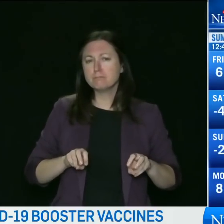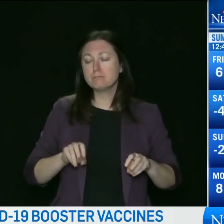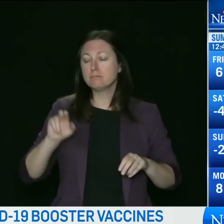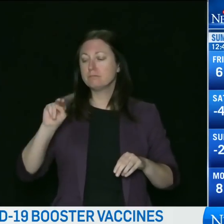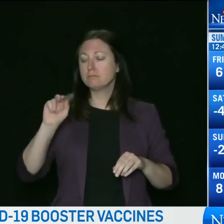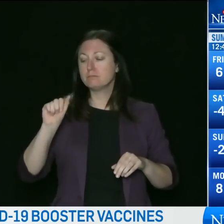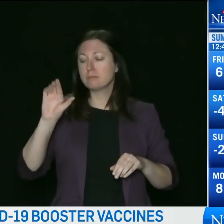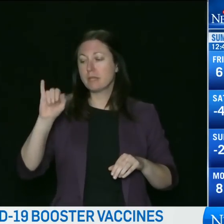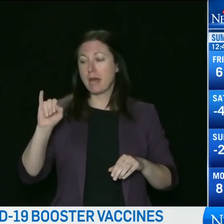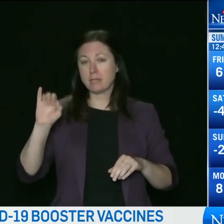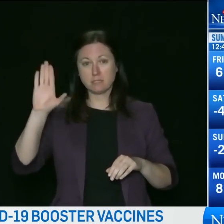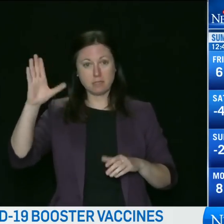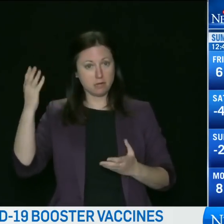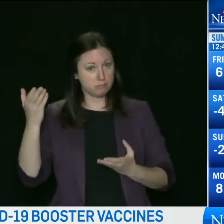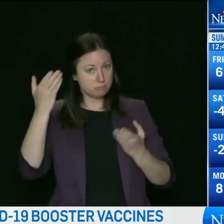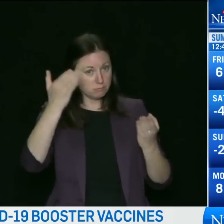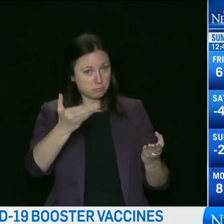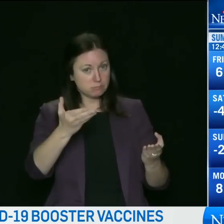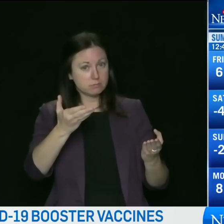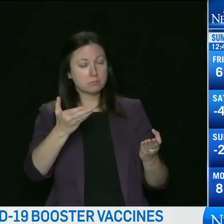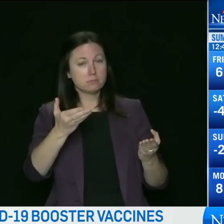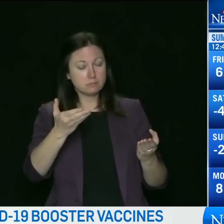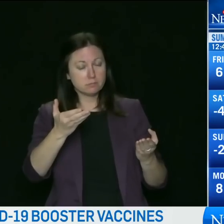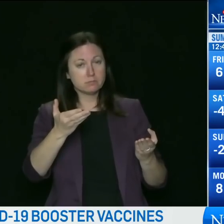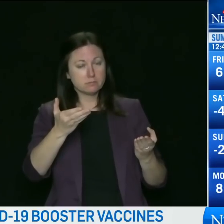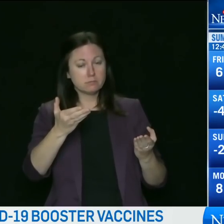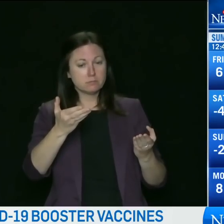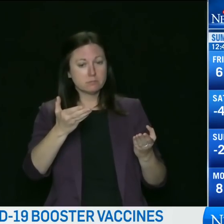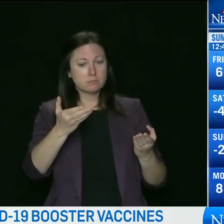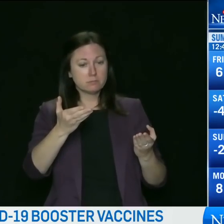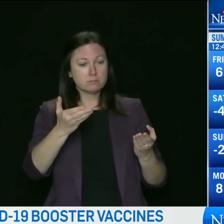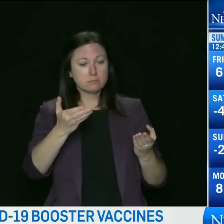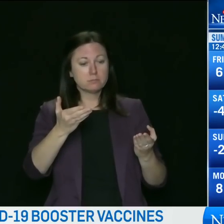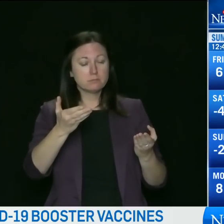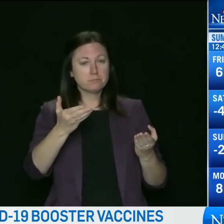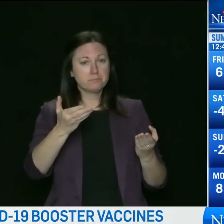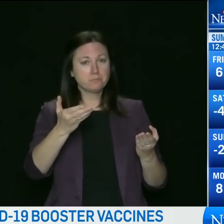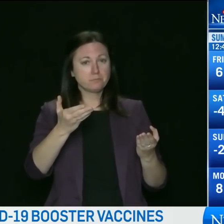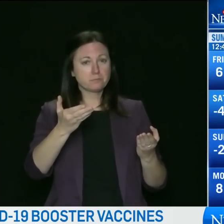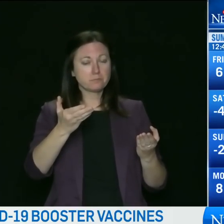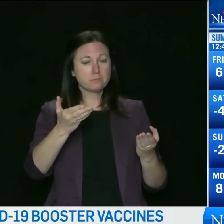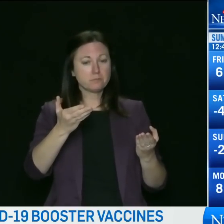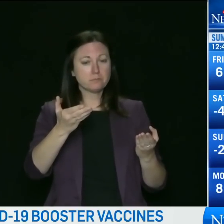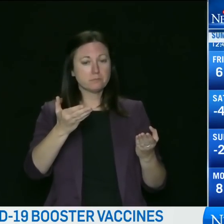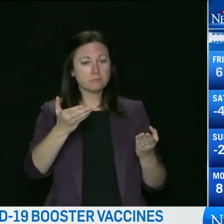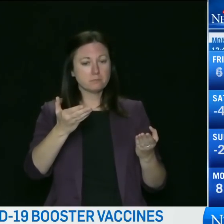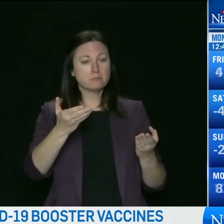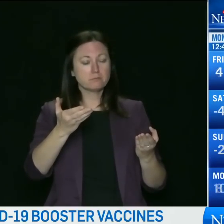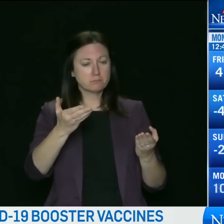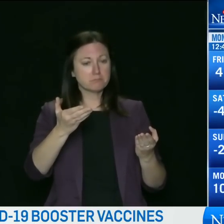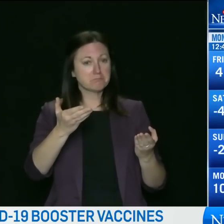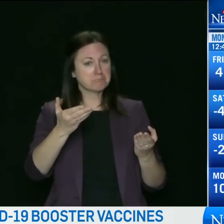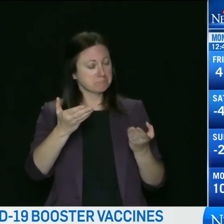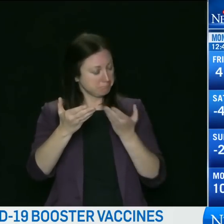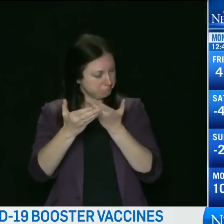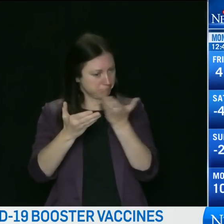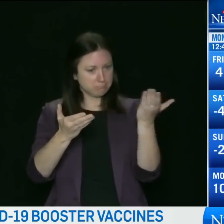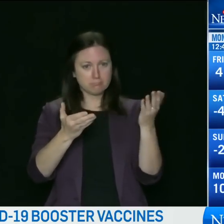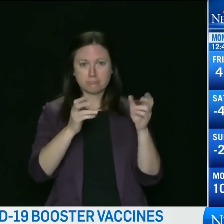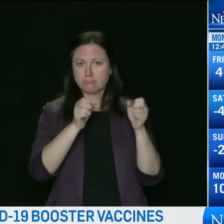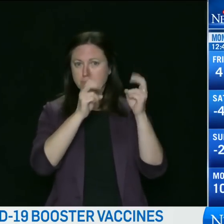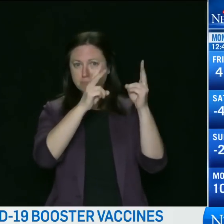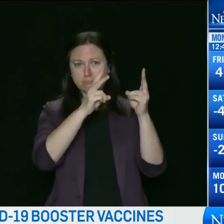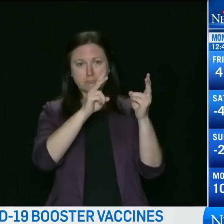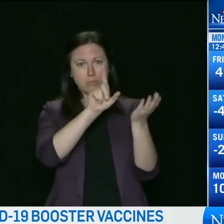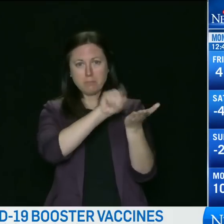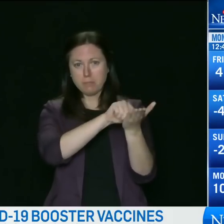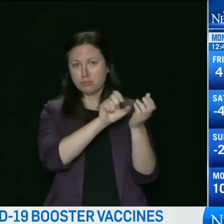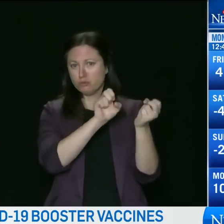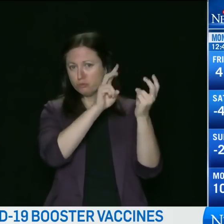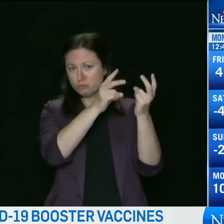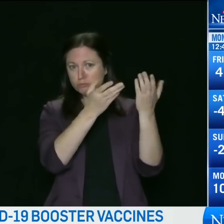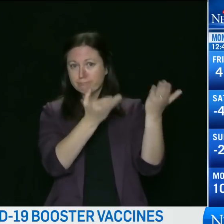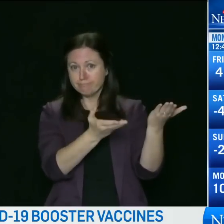WE TAKE ALL DATA INTO ACCOUNT.